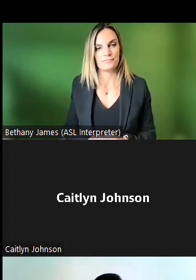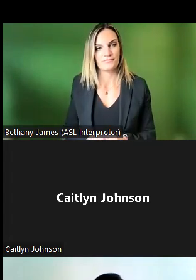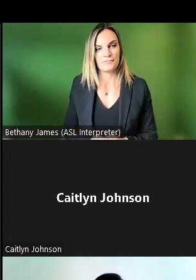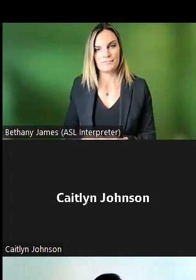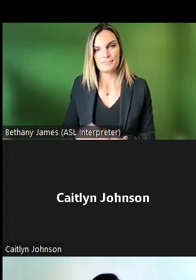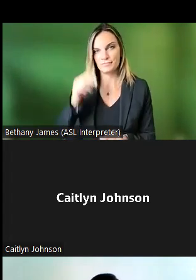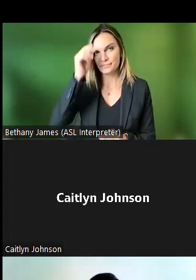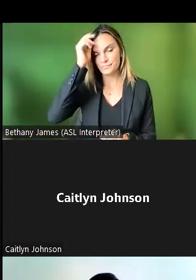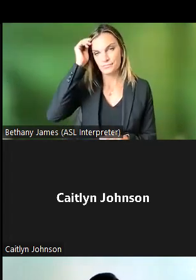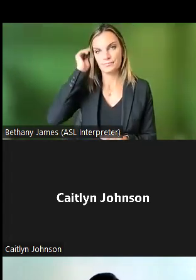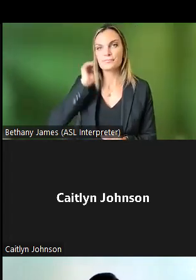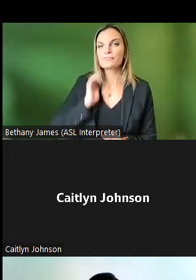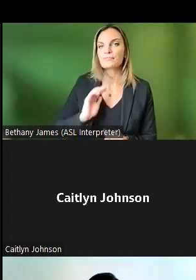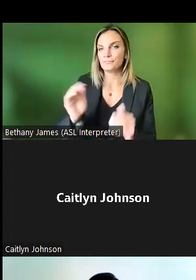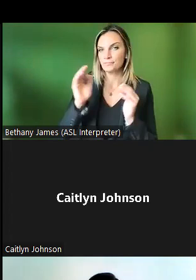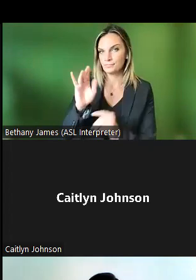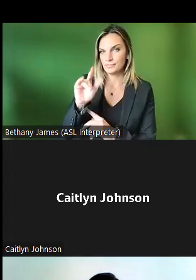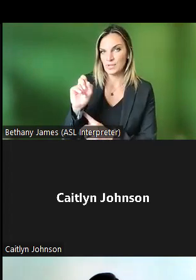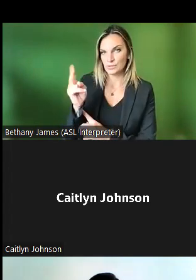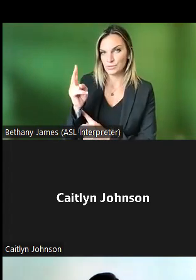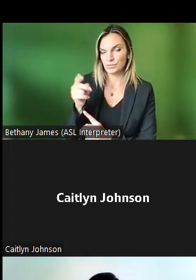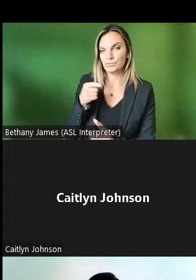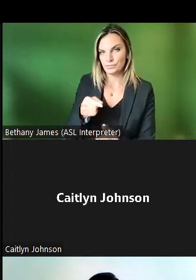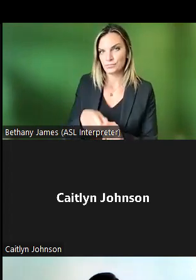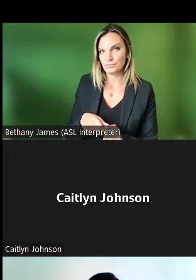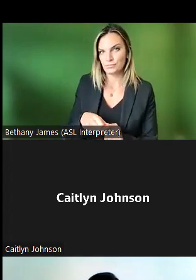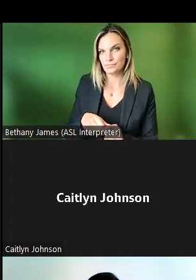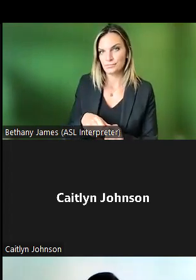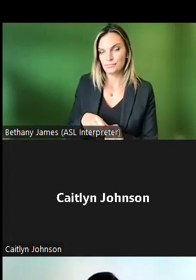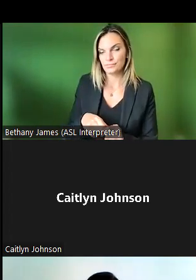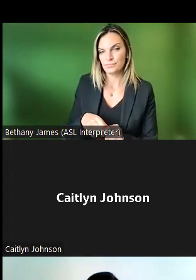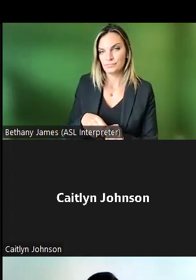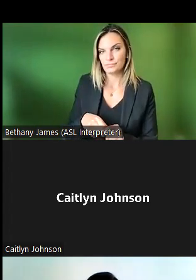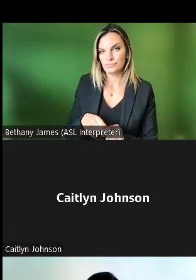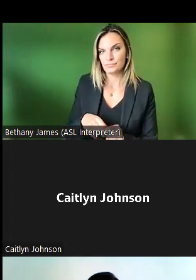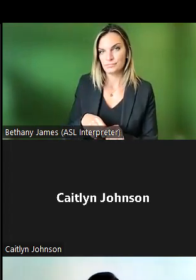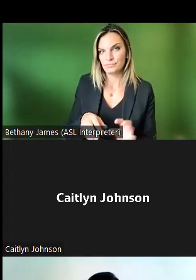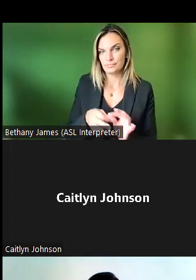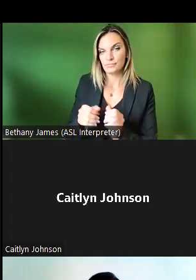So under Title II, we also have some things that apply to state and local governments,